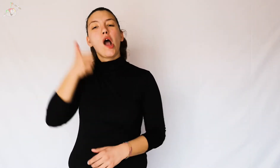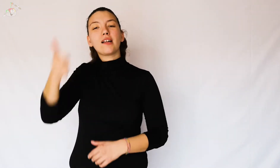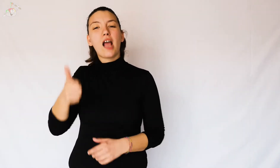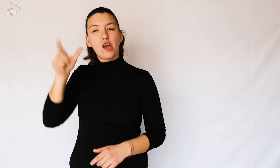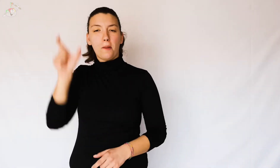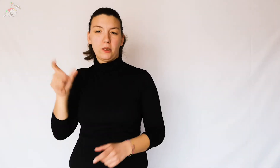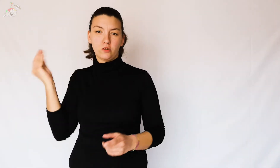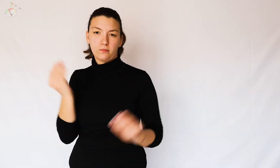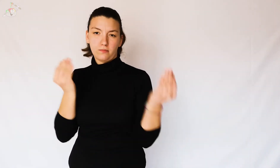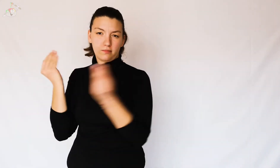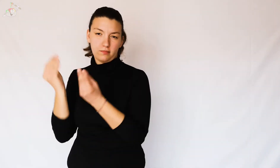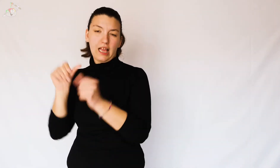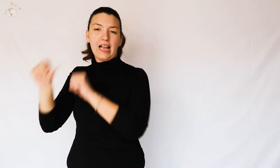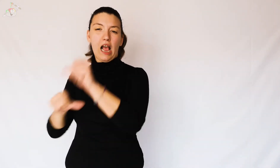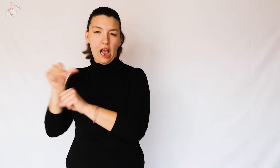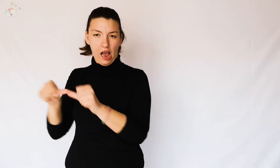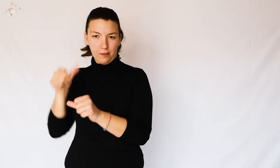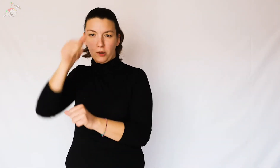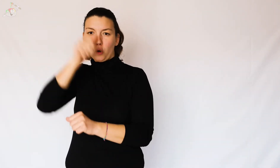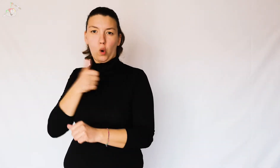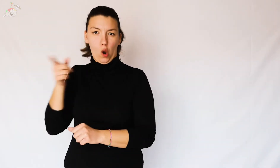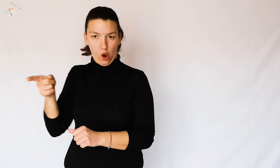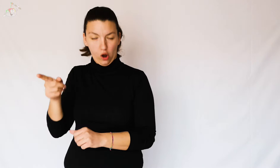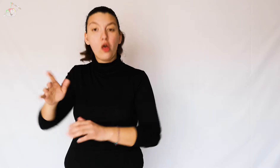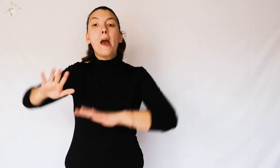Each year the role is played by different people,